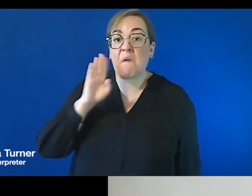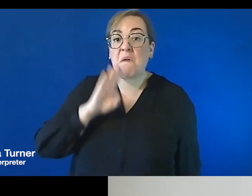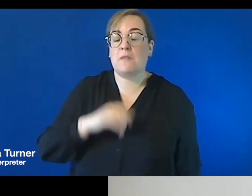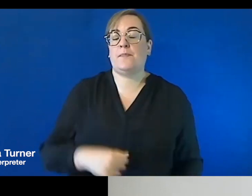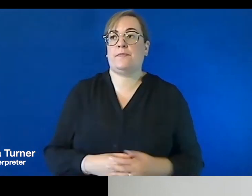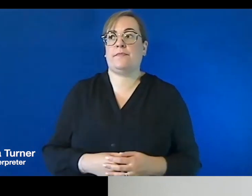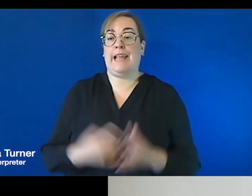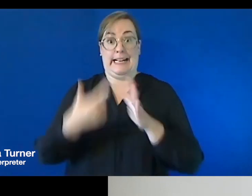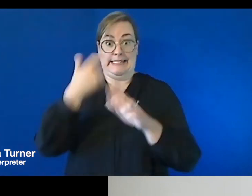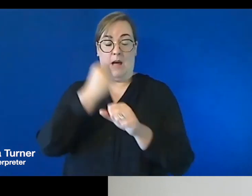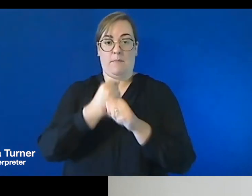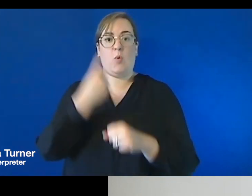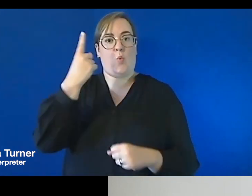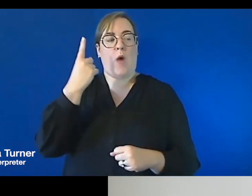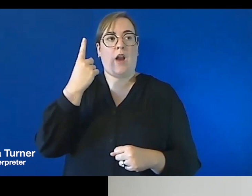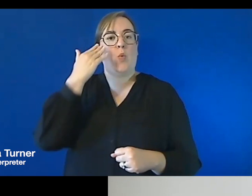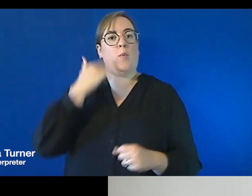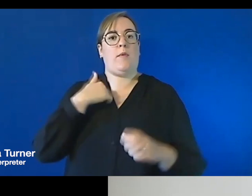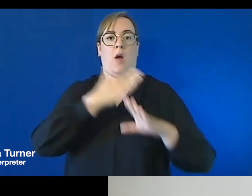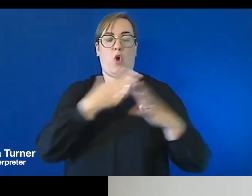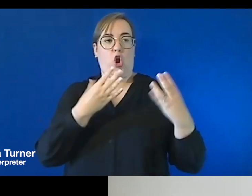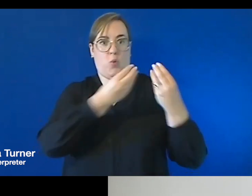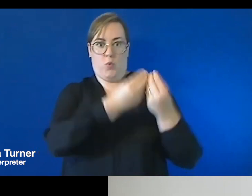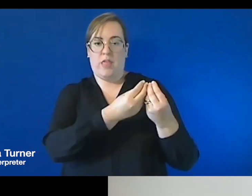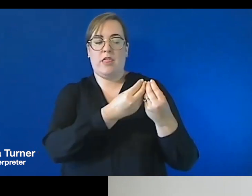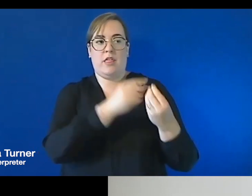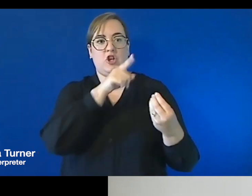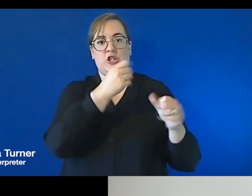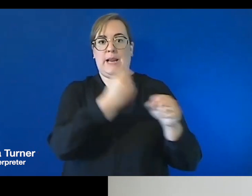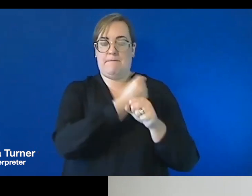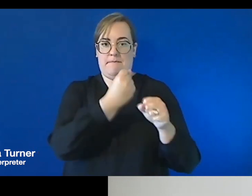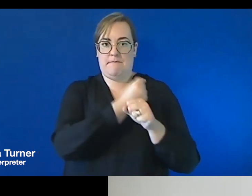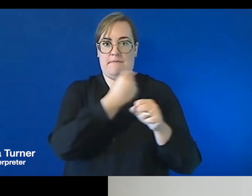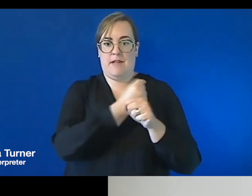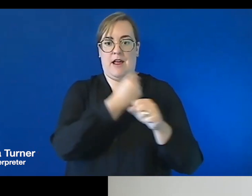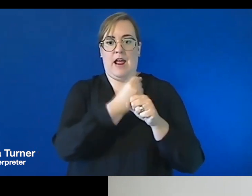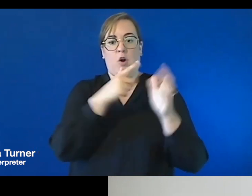she created venture funding platform which only invest in Autism focus startups